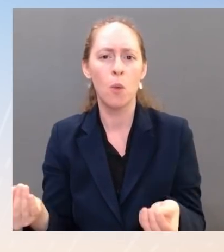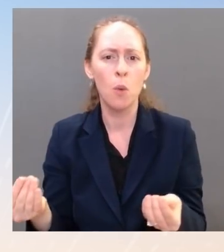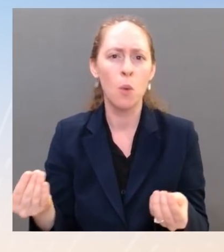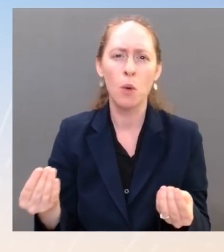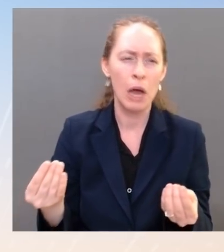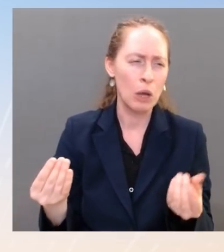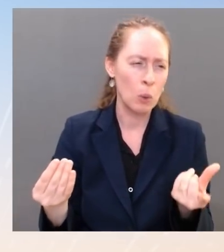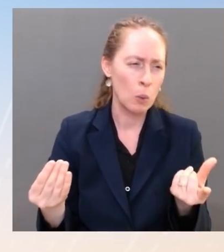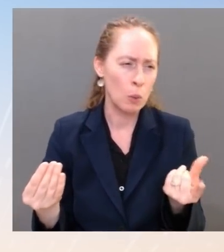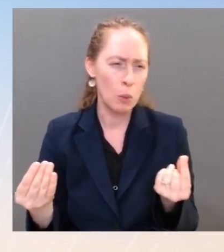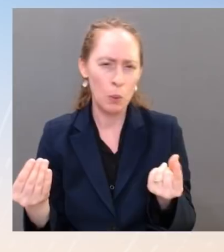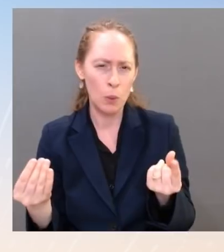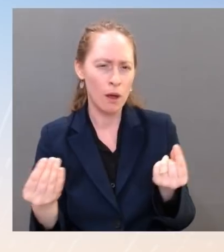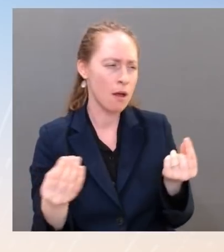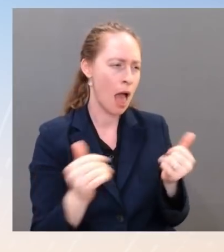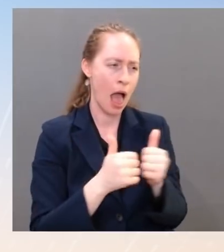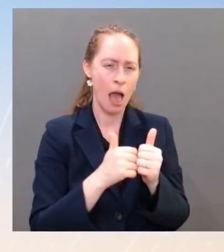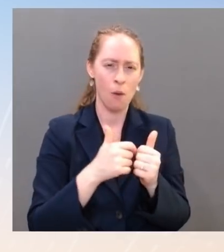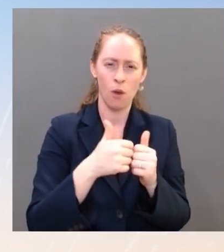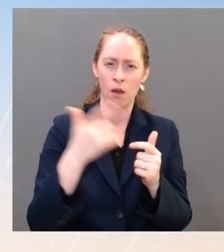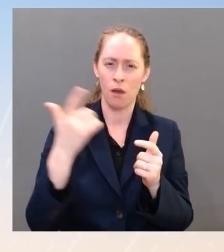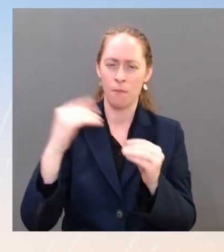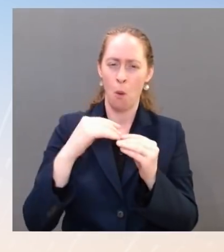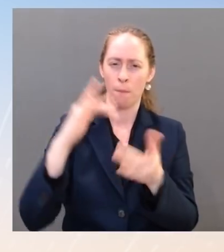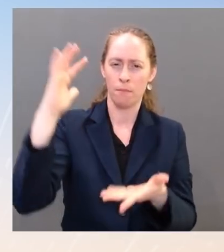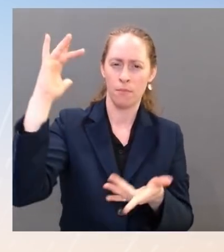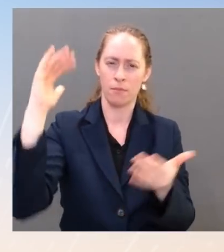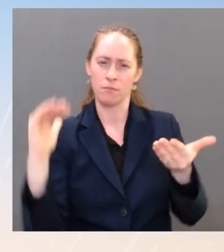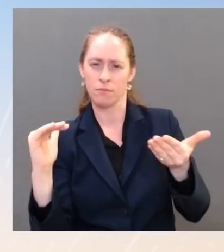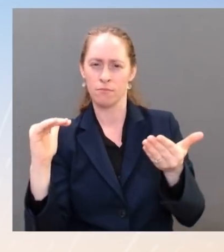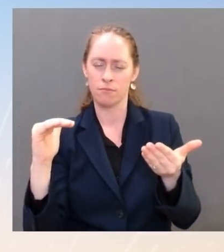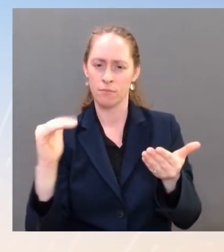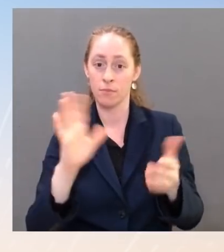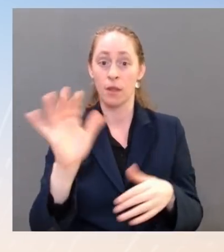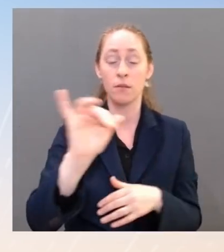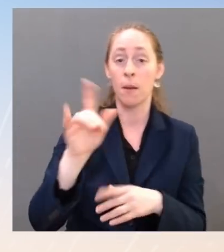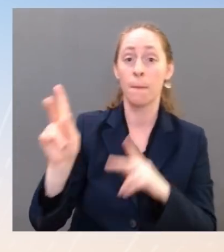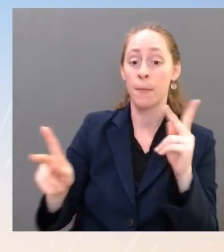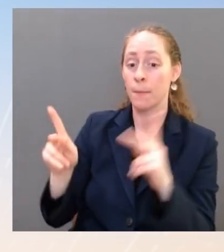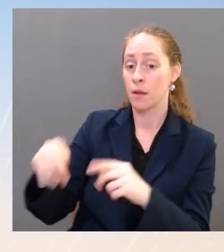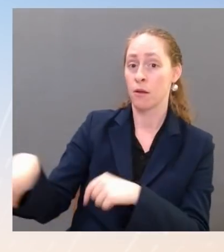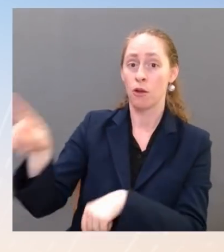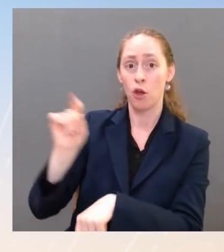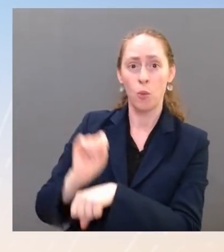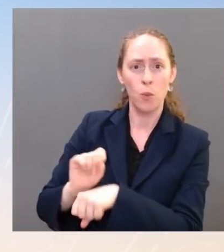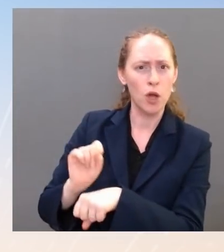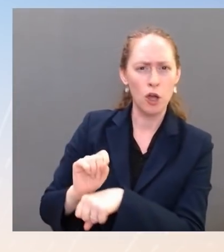This is one of the reasons why workforce is specifically contemplated in a lot of our programs. So, for example, in our bus programing,